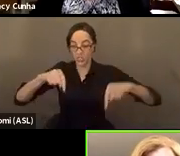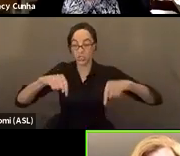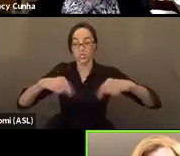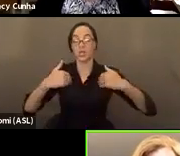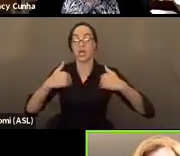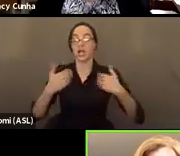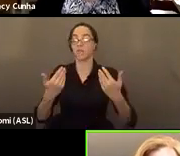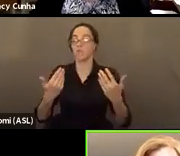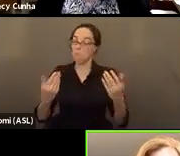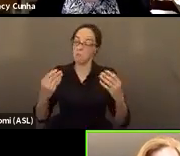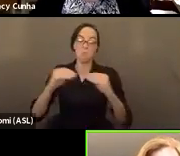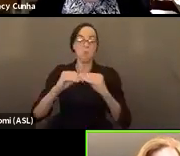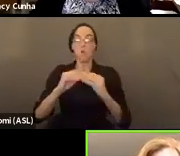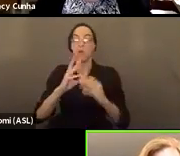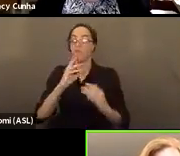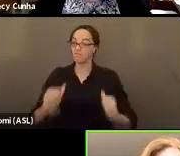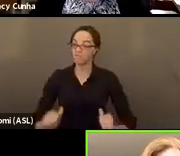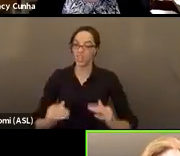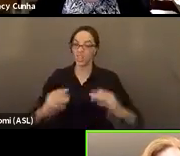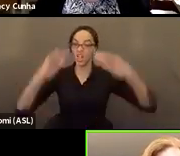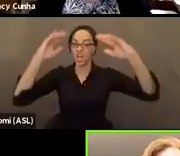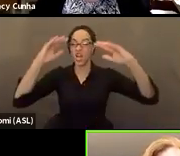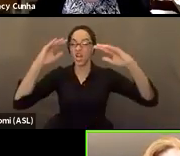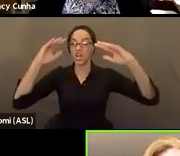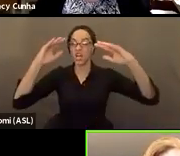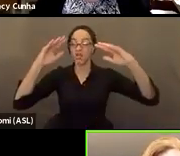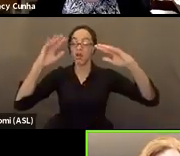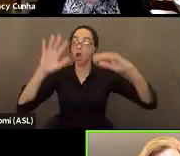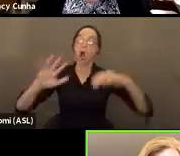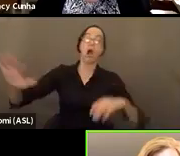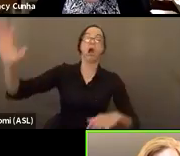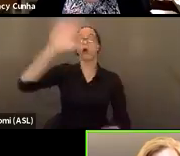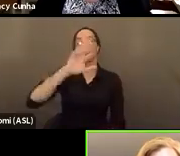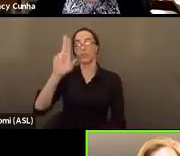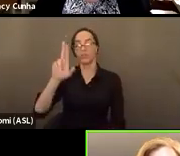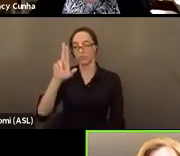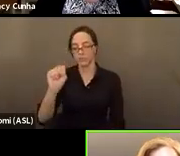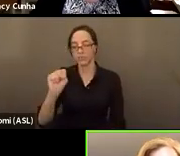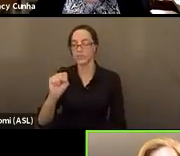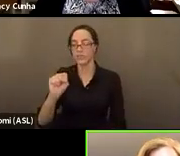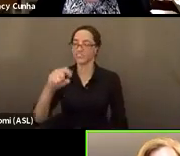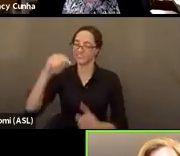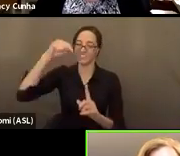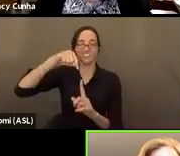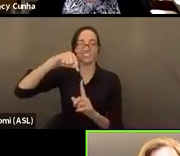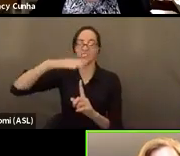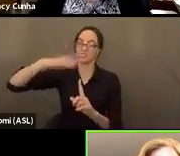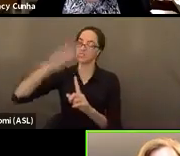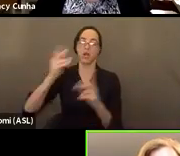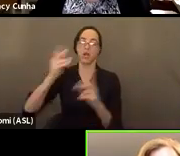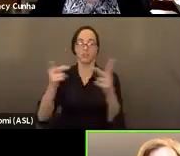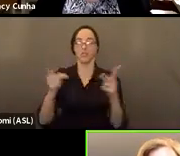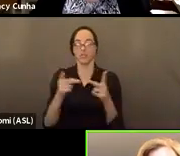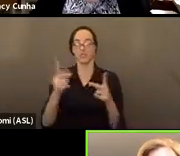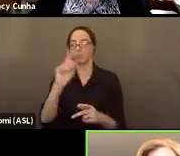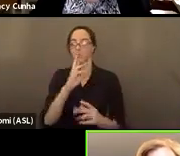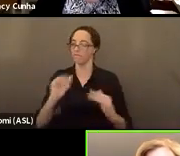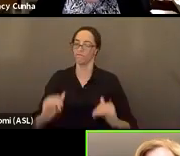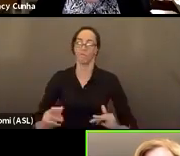in the country in terms of declared emergency disasters and we had a flood um this last year